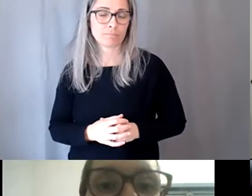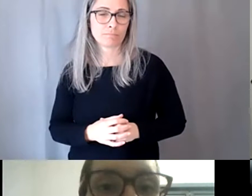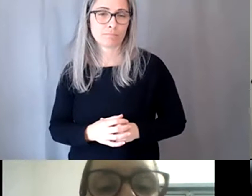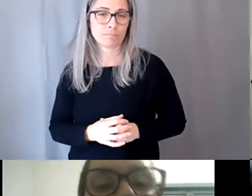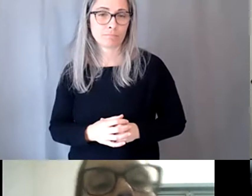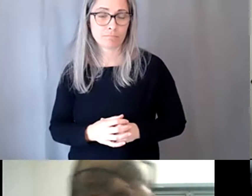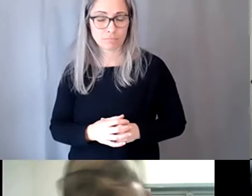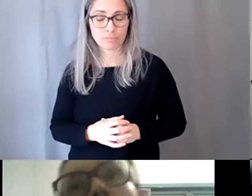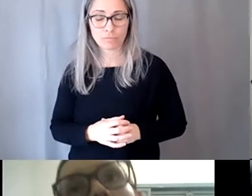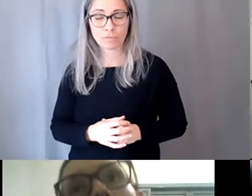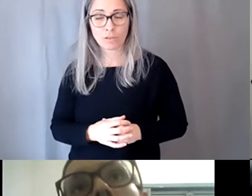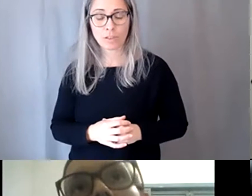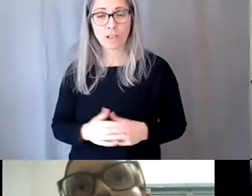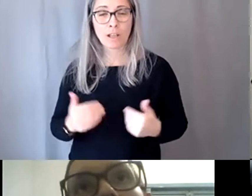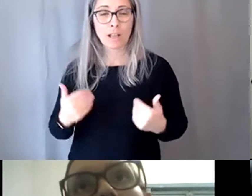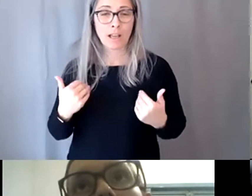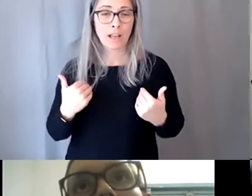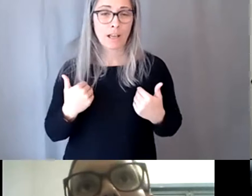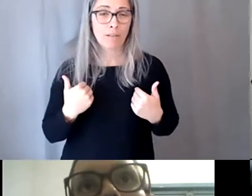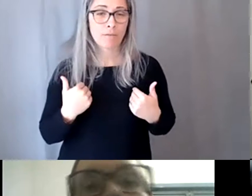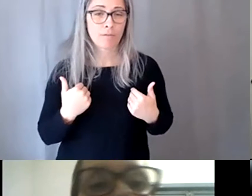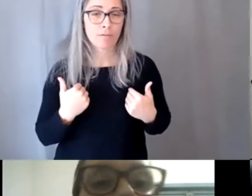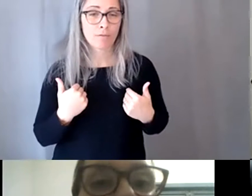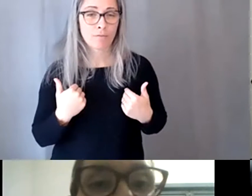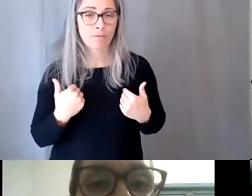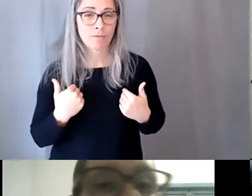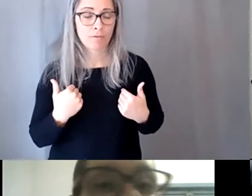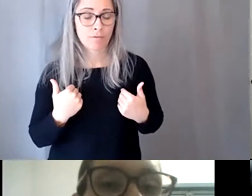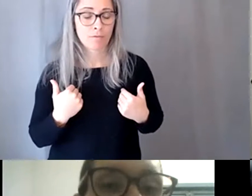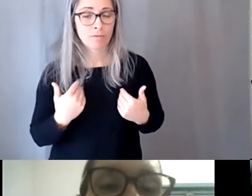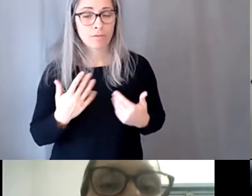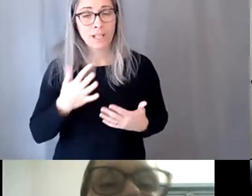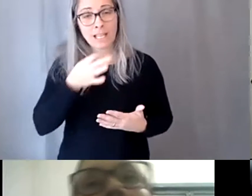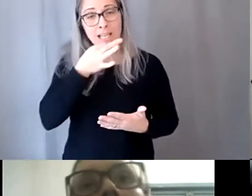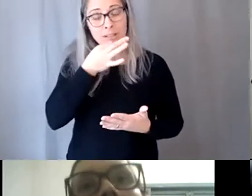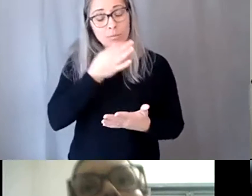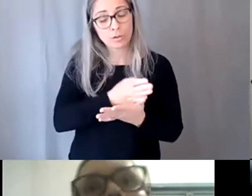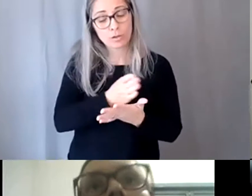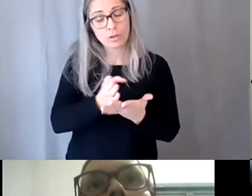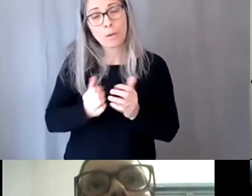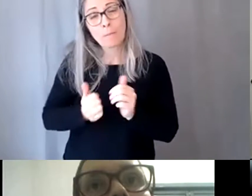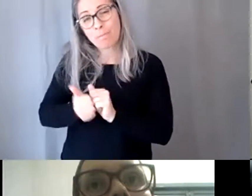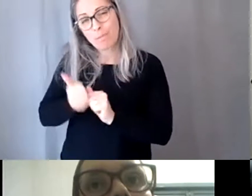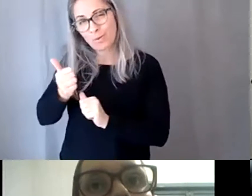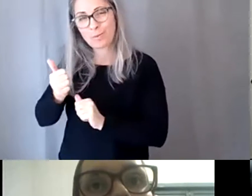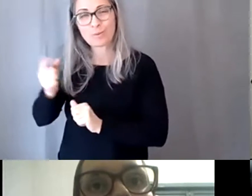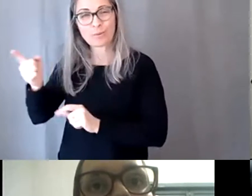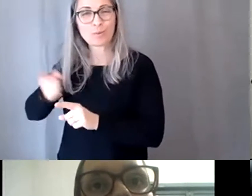experts most of them are clearly physicians